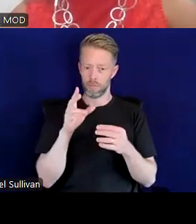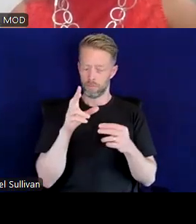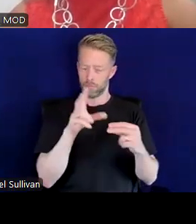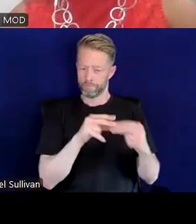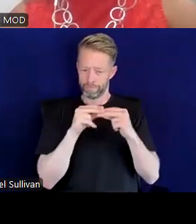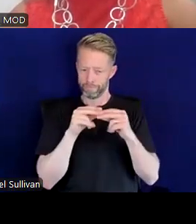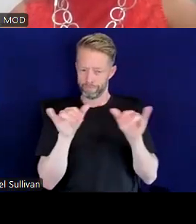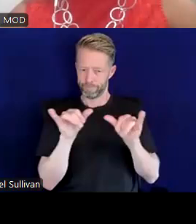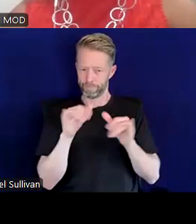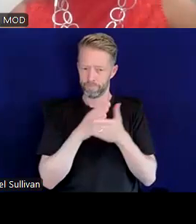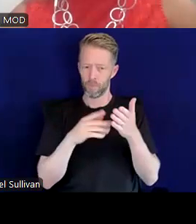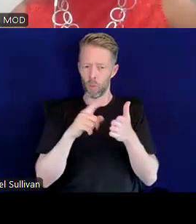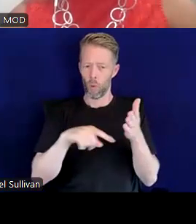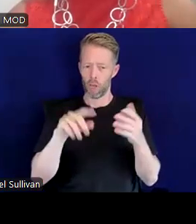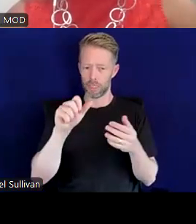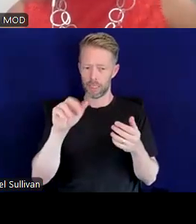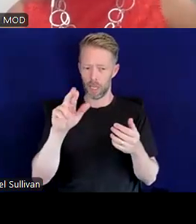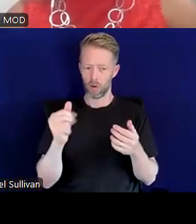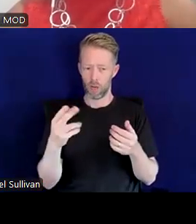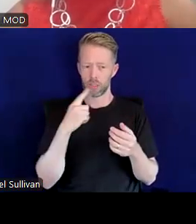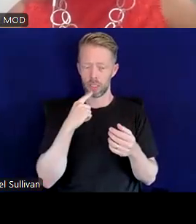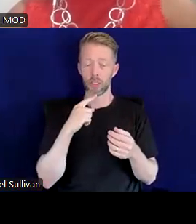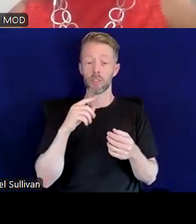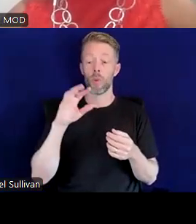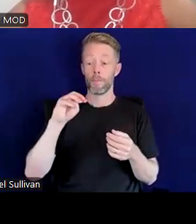what Sarah said in terms of Massachusetts law, federal law,